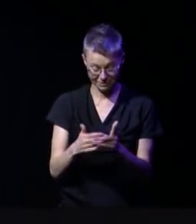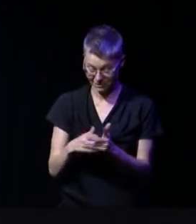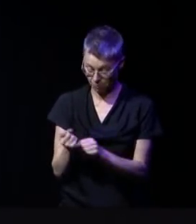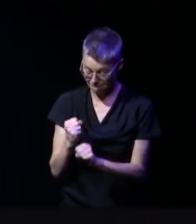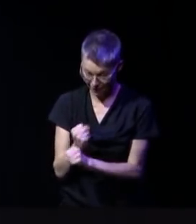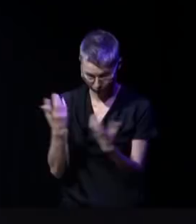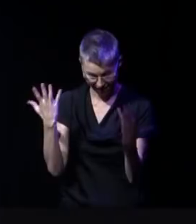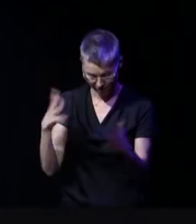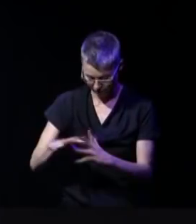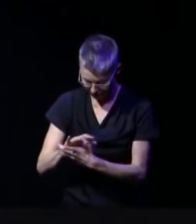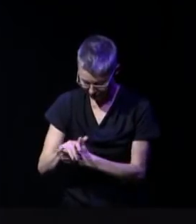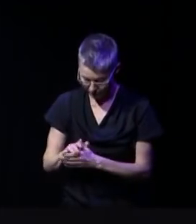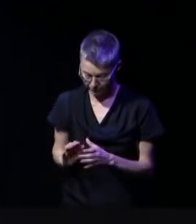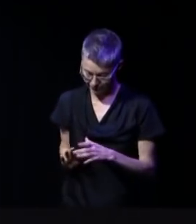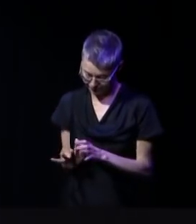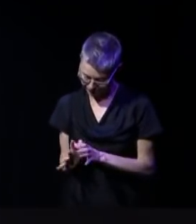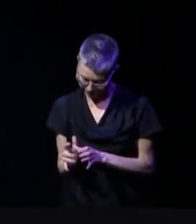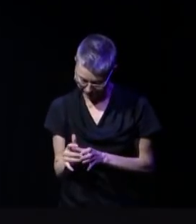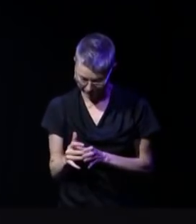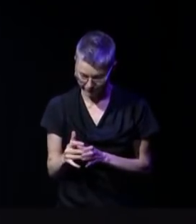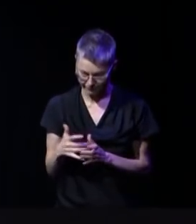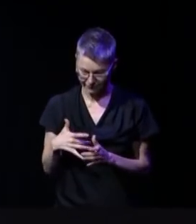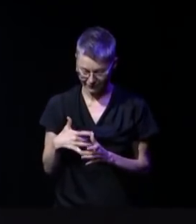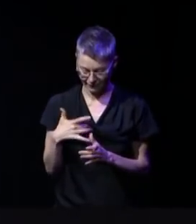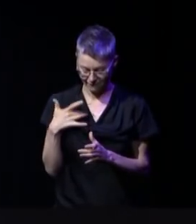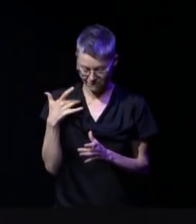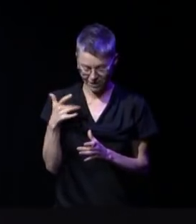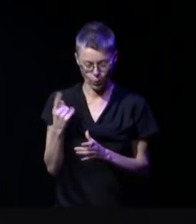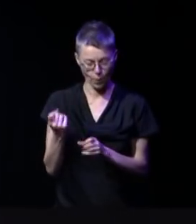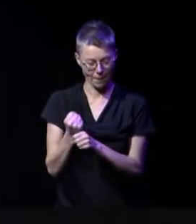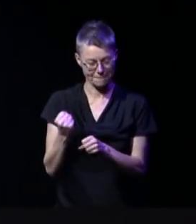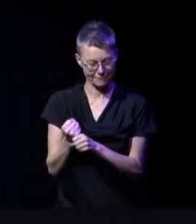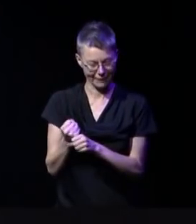And as I slid my fingers around it, I could feel the energy of the artist in the modelled surface